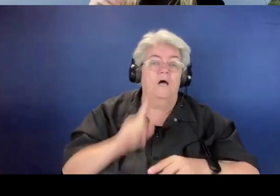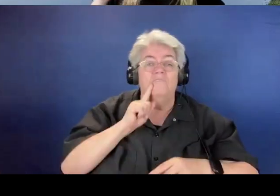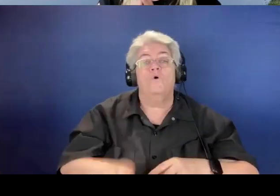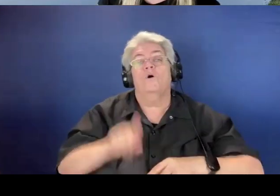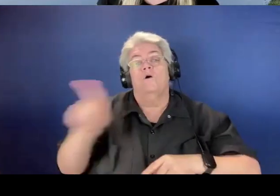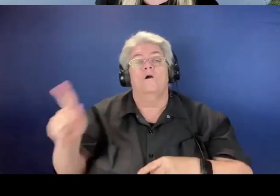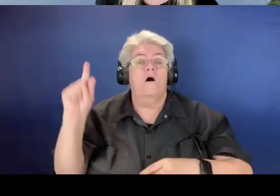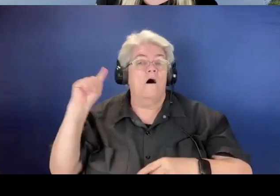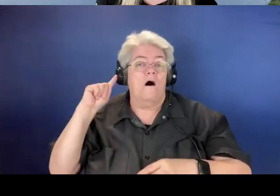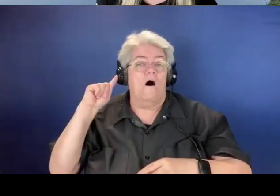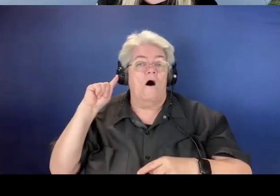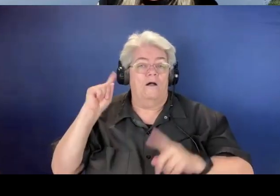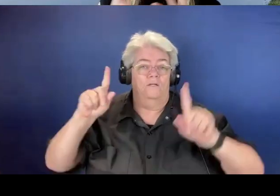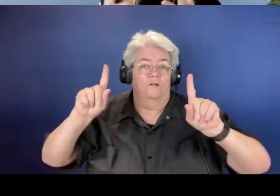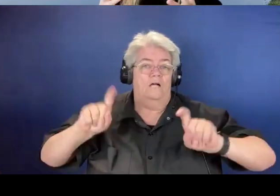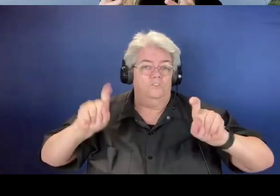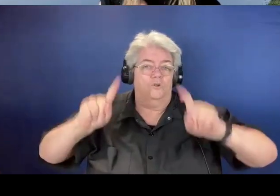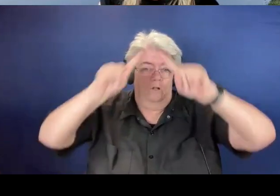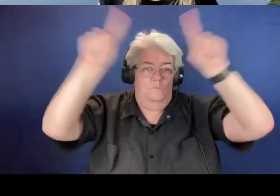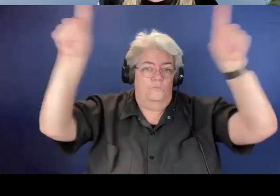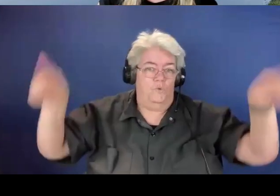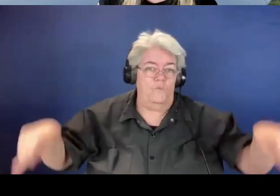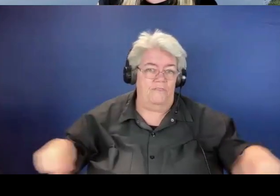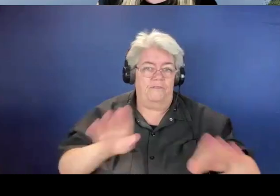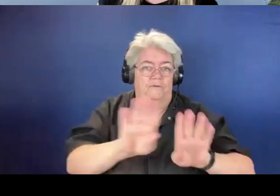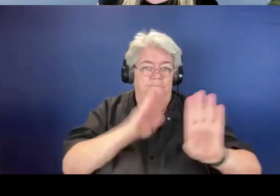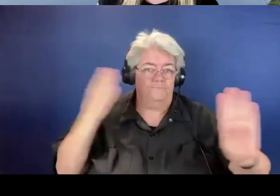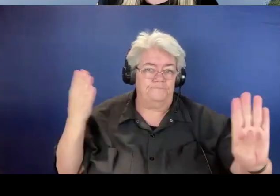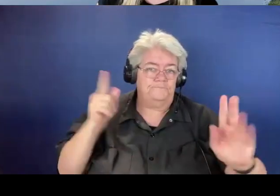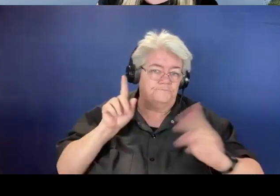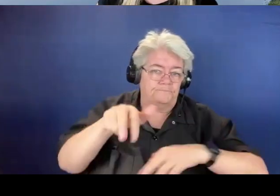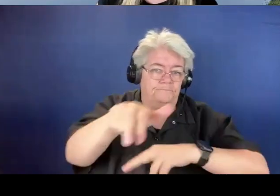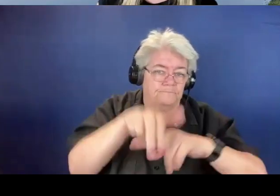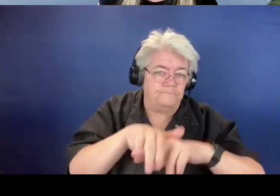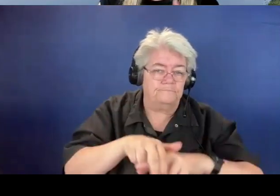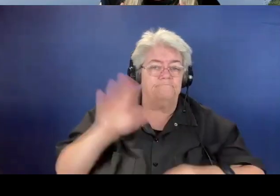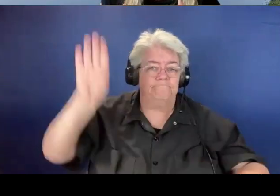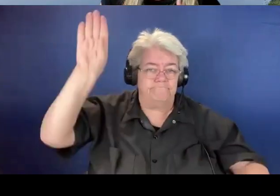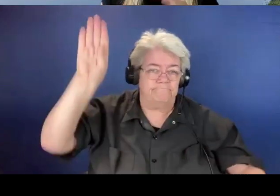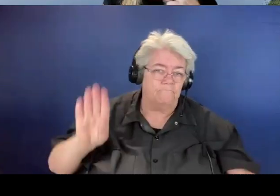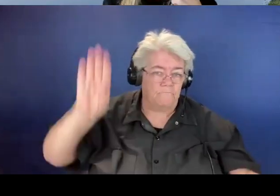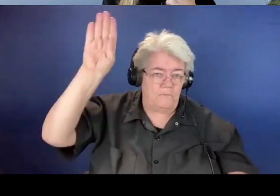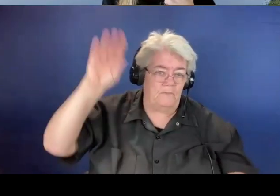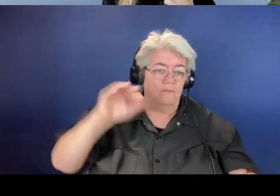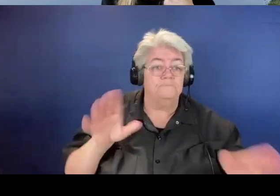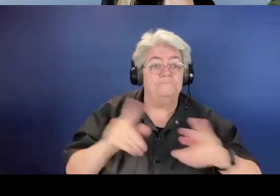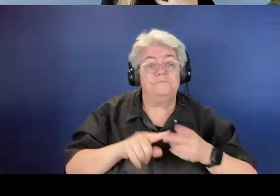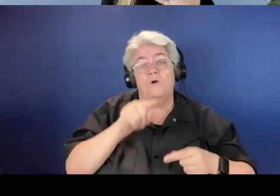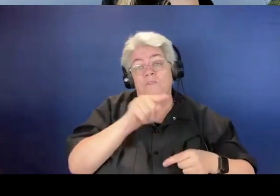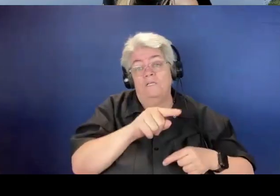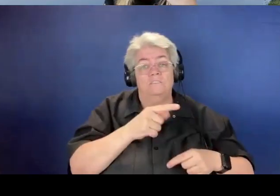And so we want to ask them these sounds at the beginning of every session. So, we ask them without lip reading, right?